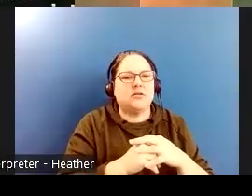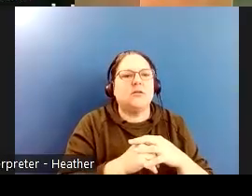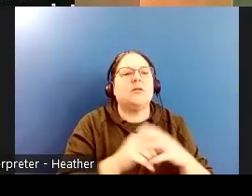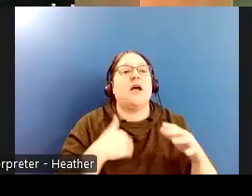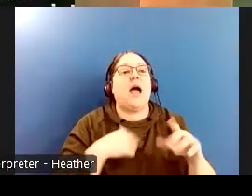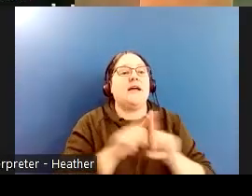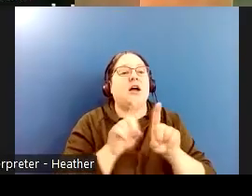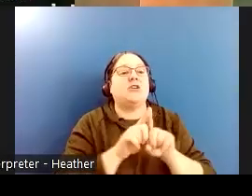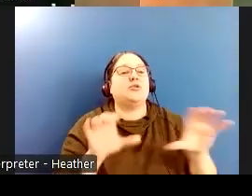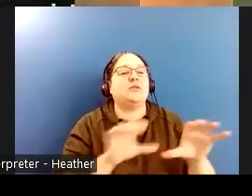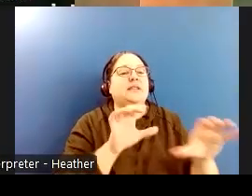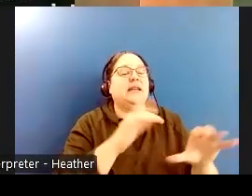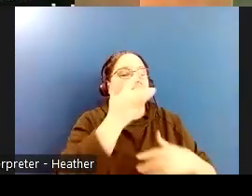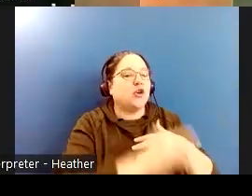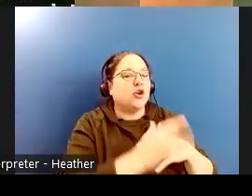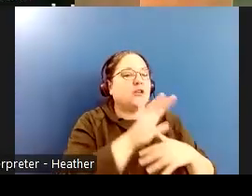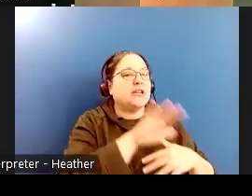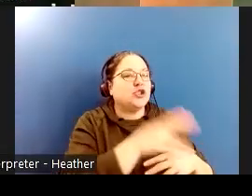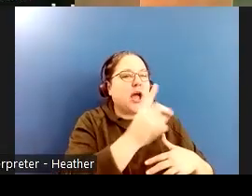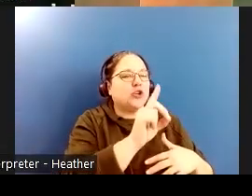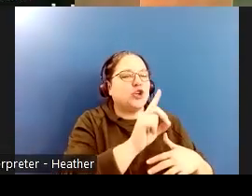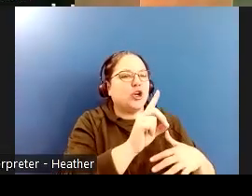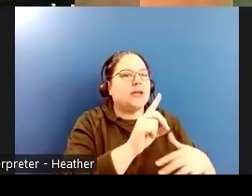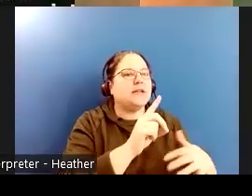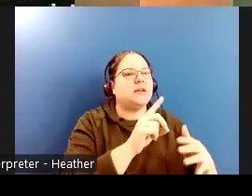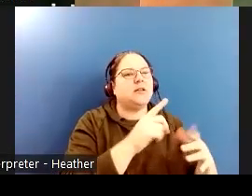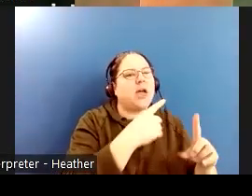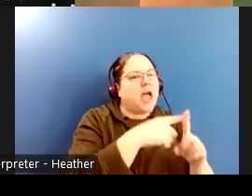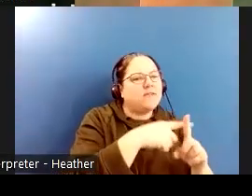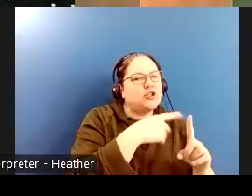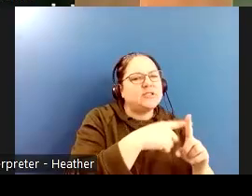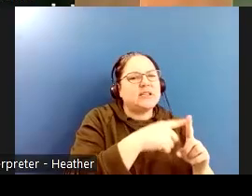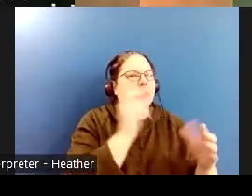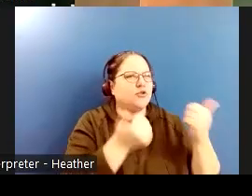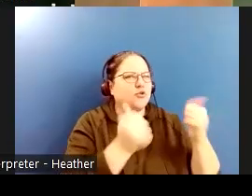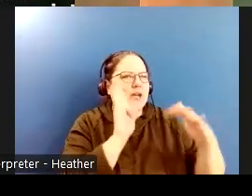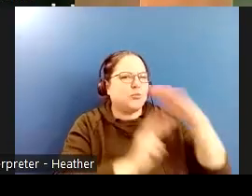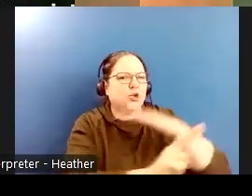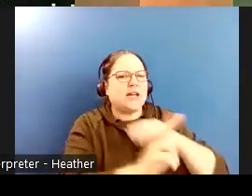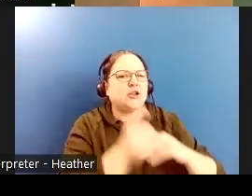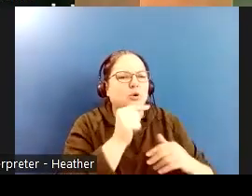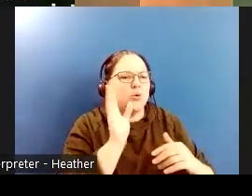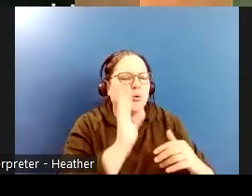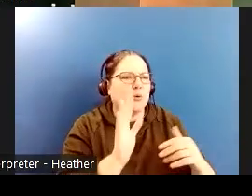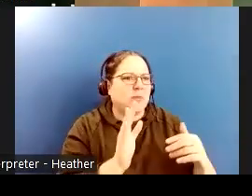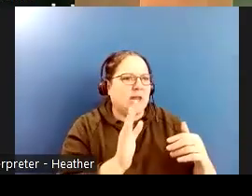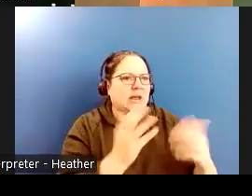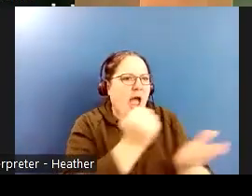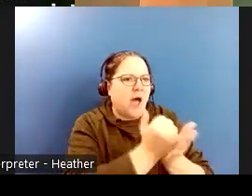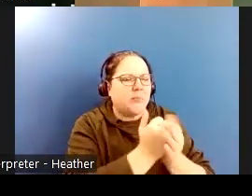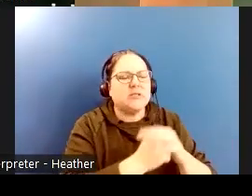again with that idea of like you know, predicting who's going to need help. Um and okay and then now